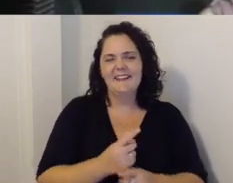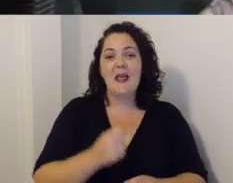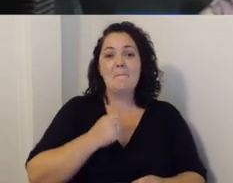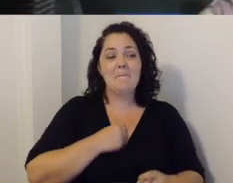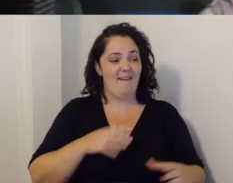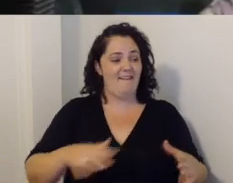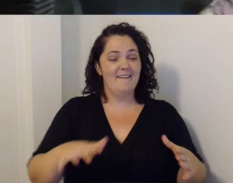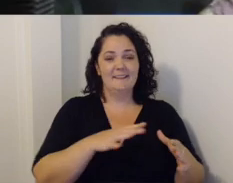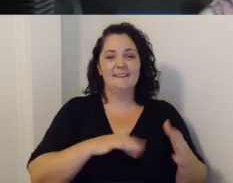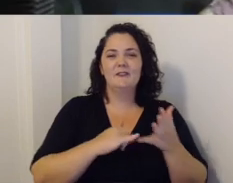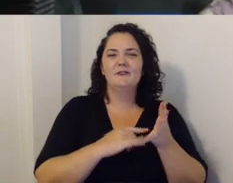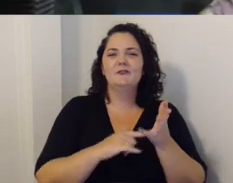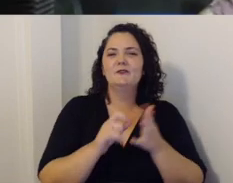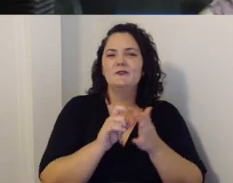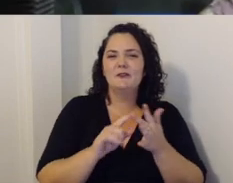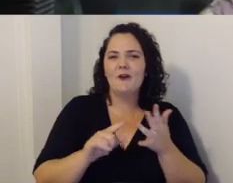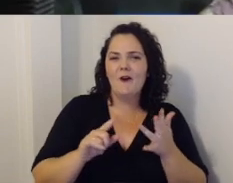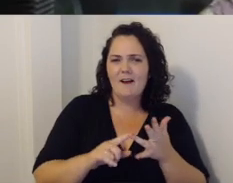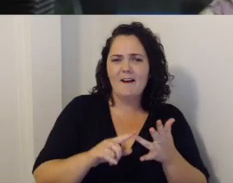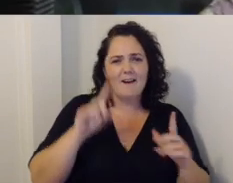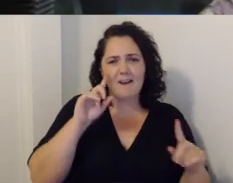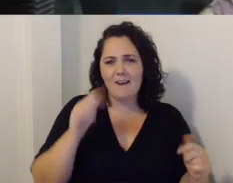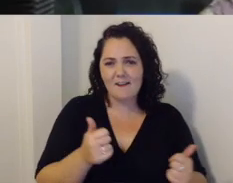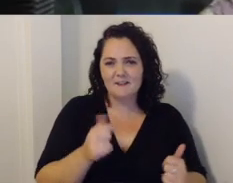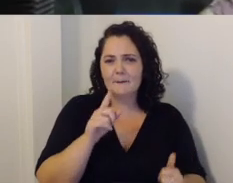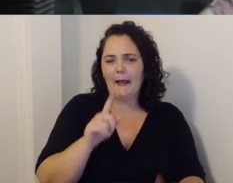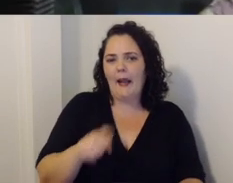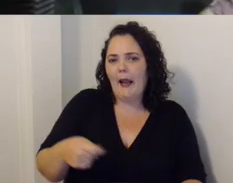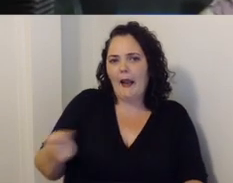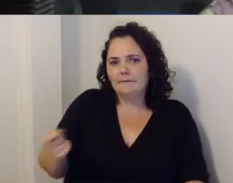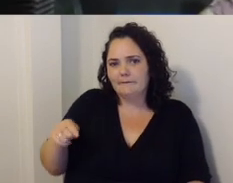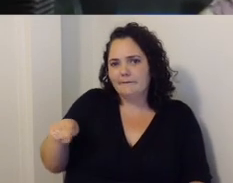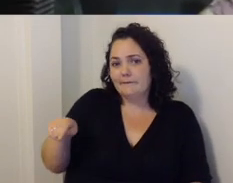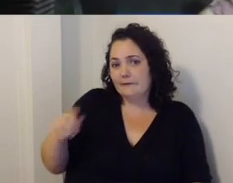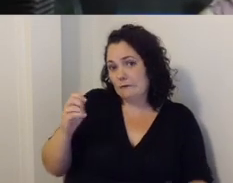I love my studio and it also sits right next to the train tracks outside so right now I can hear a